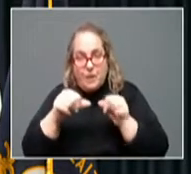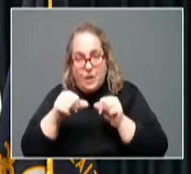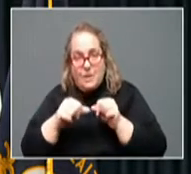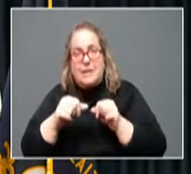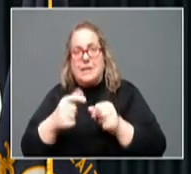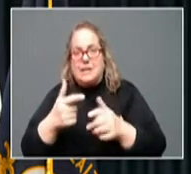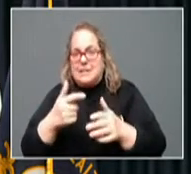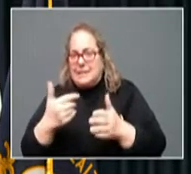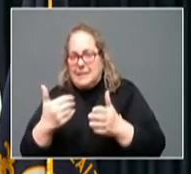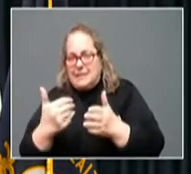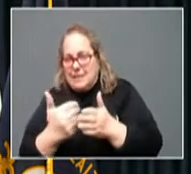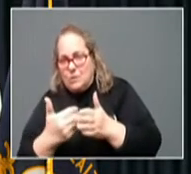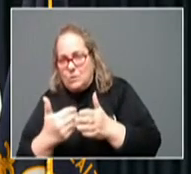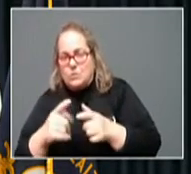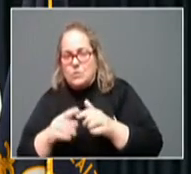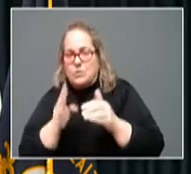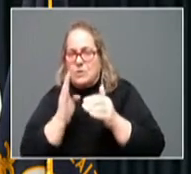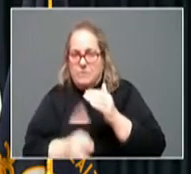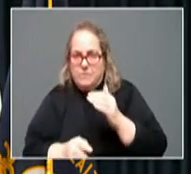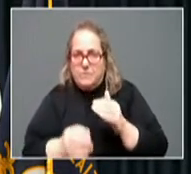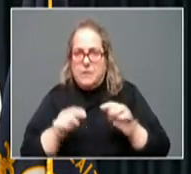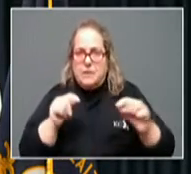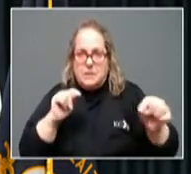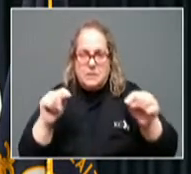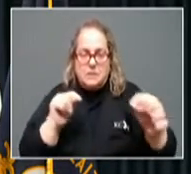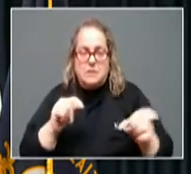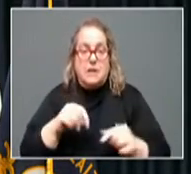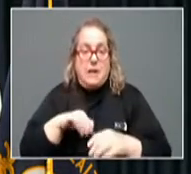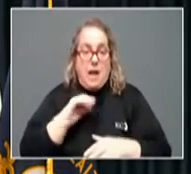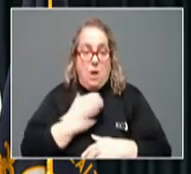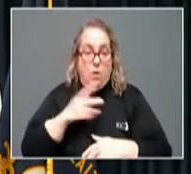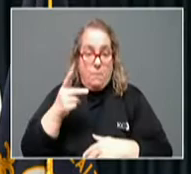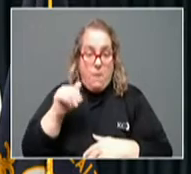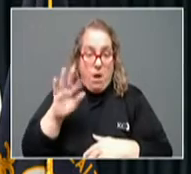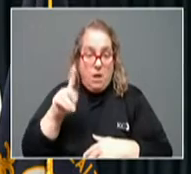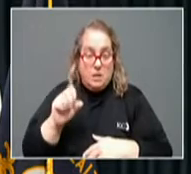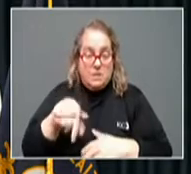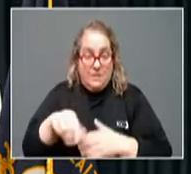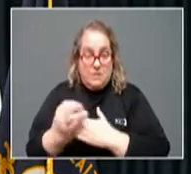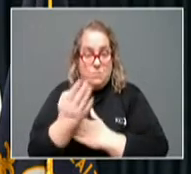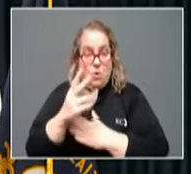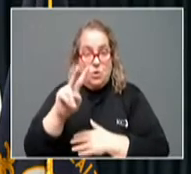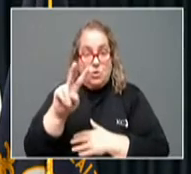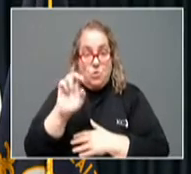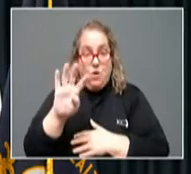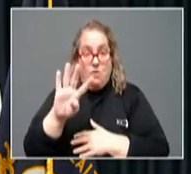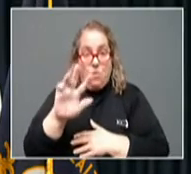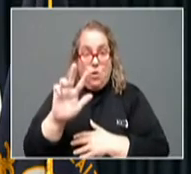completion In our parks. As of this morning, 243 displaced guests uh